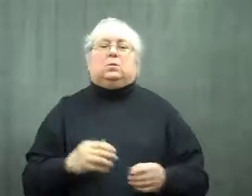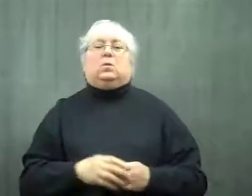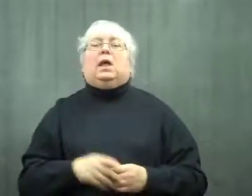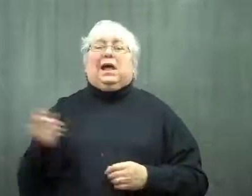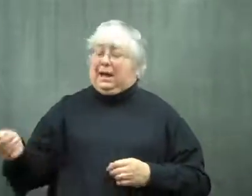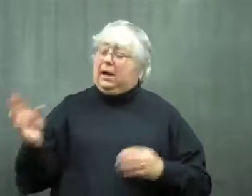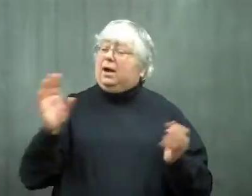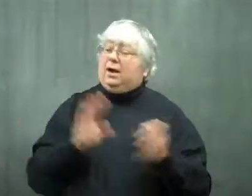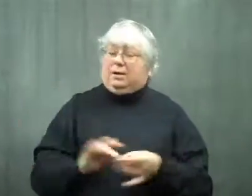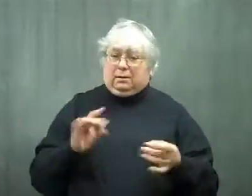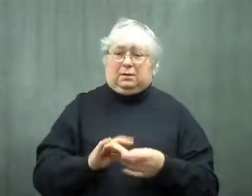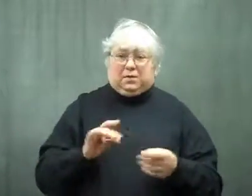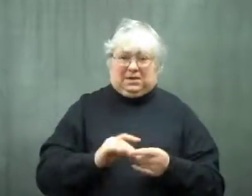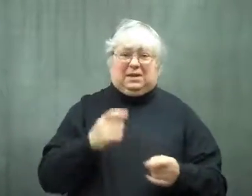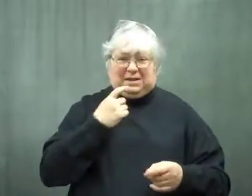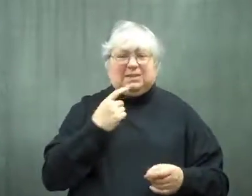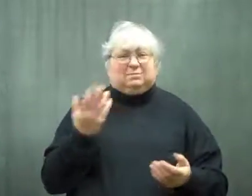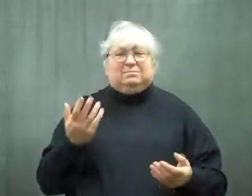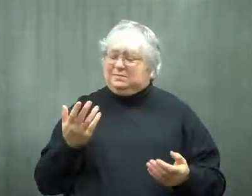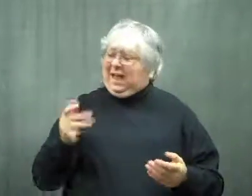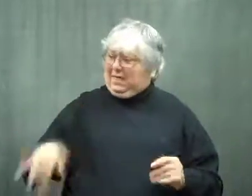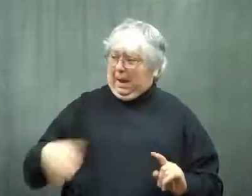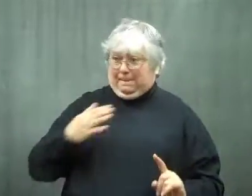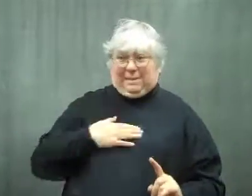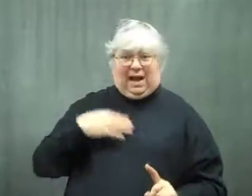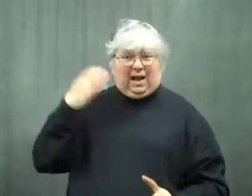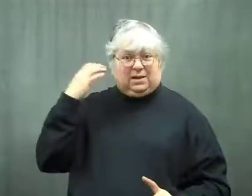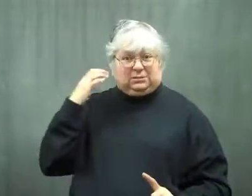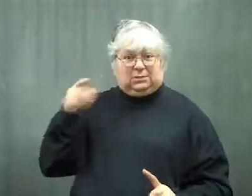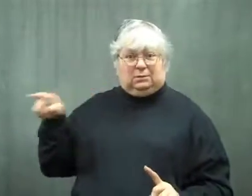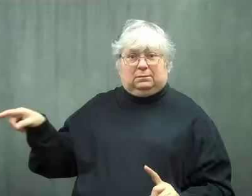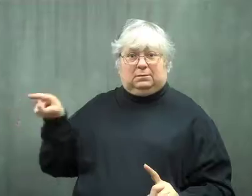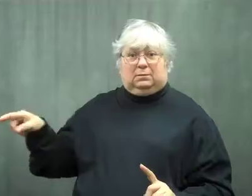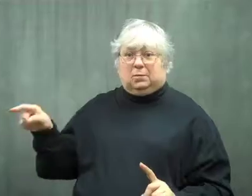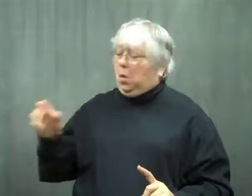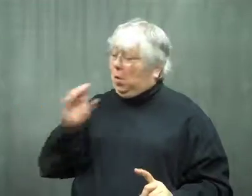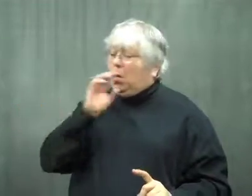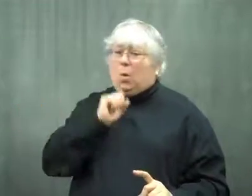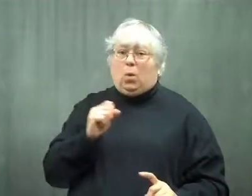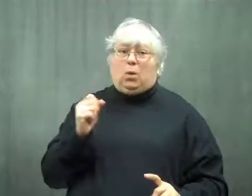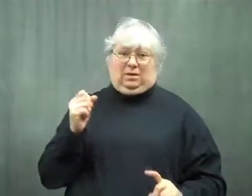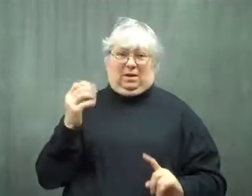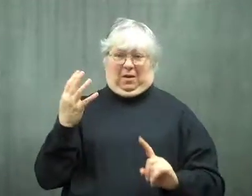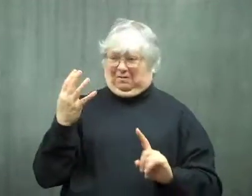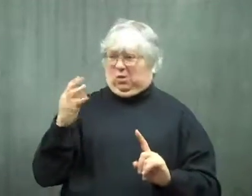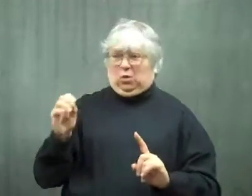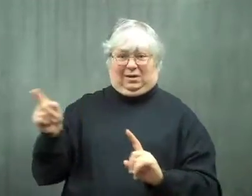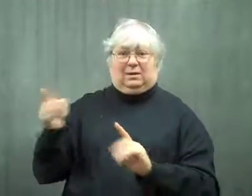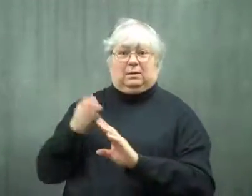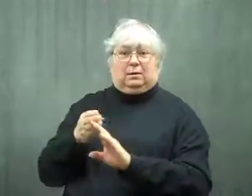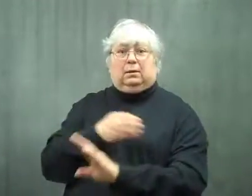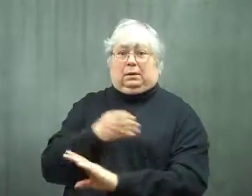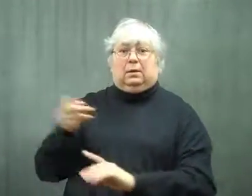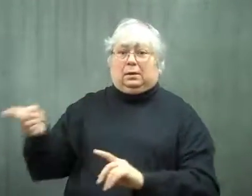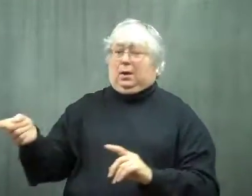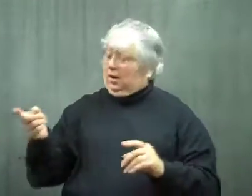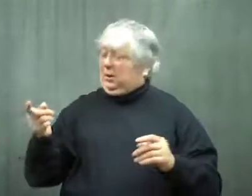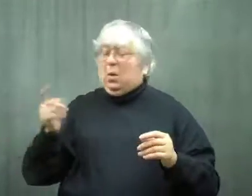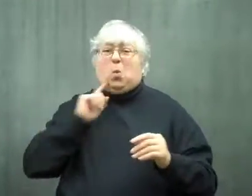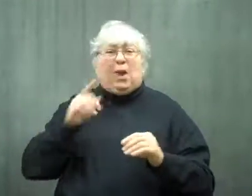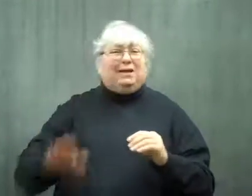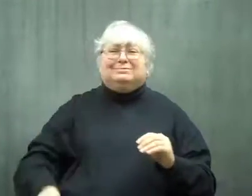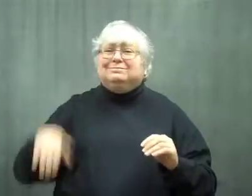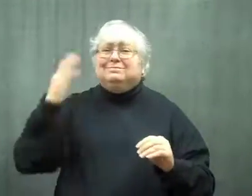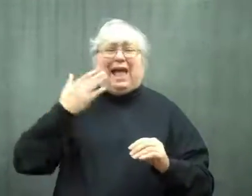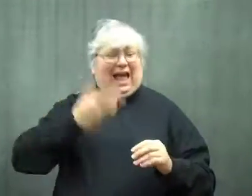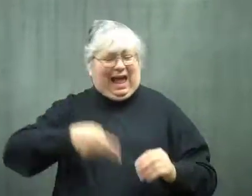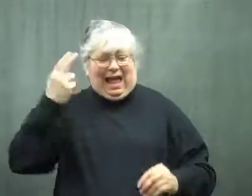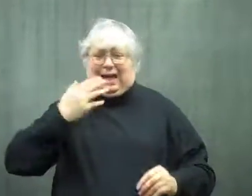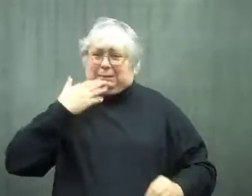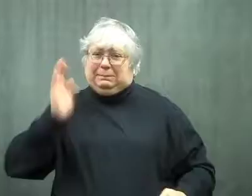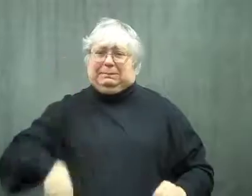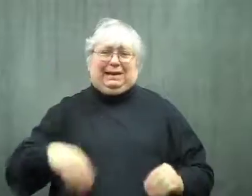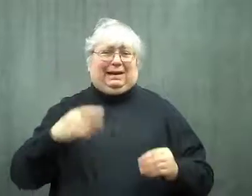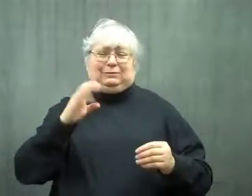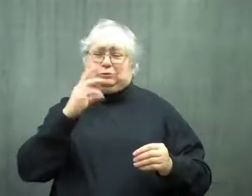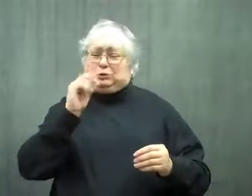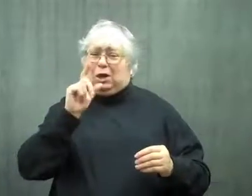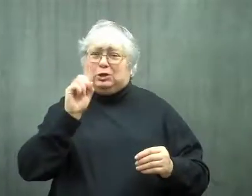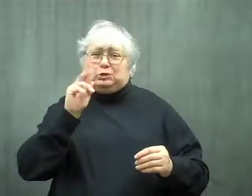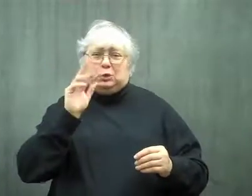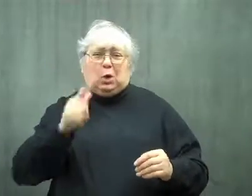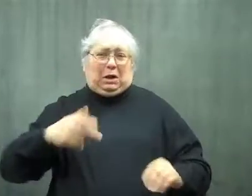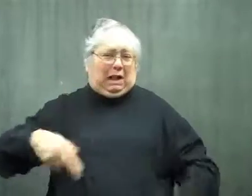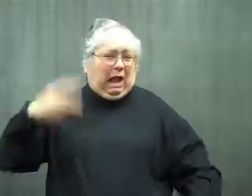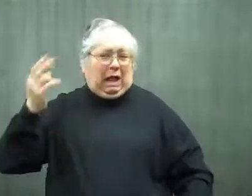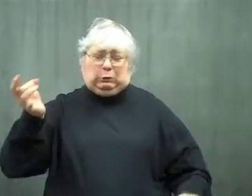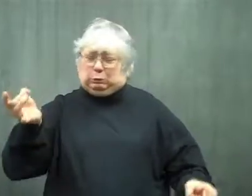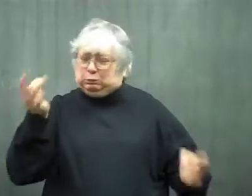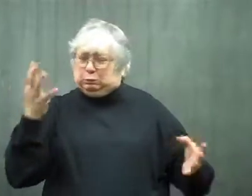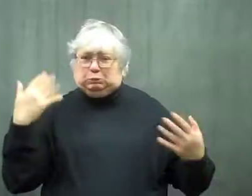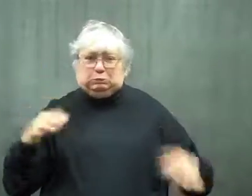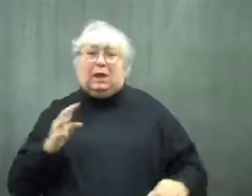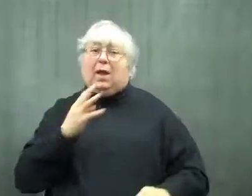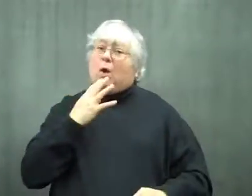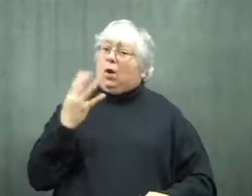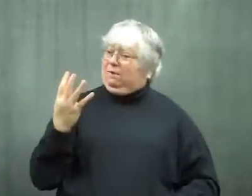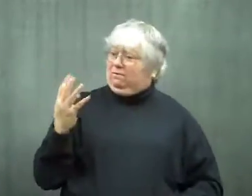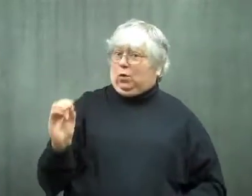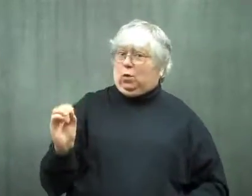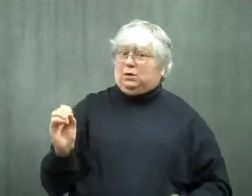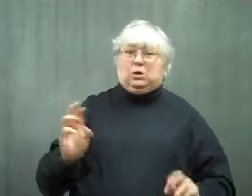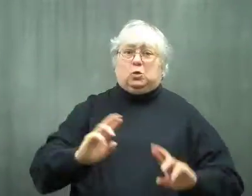He says his cousin, who is 40, has had high cholesterol all his life.